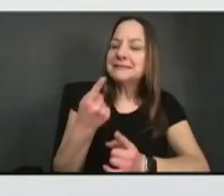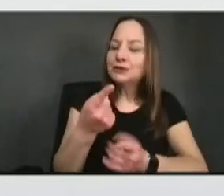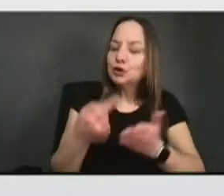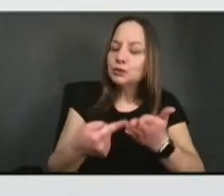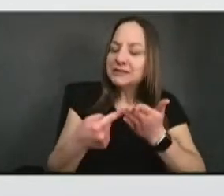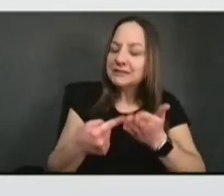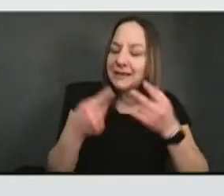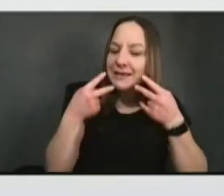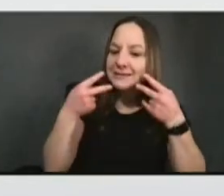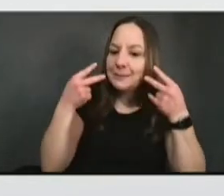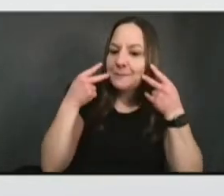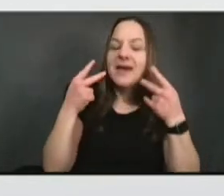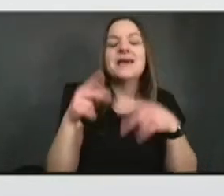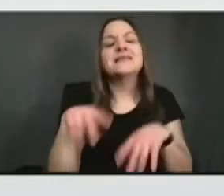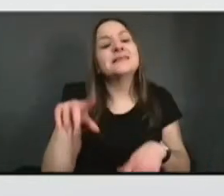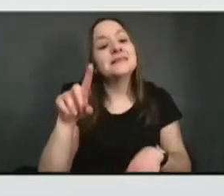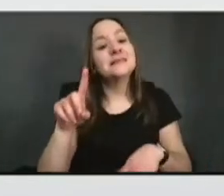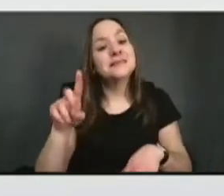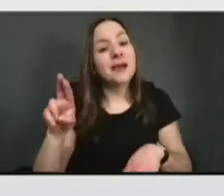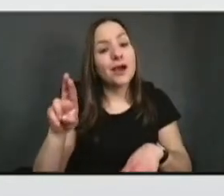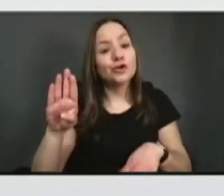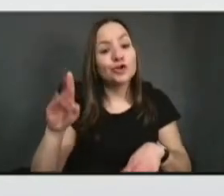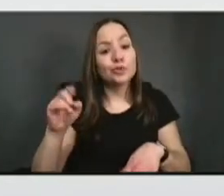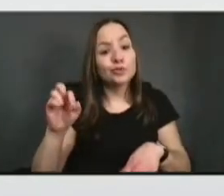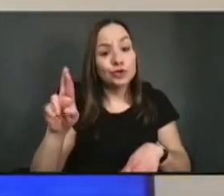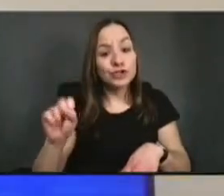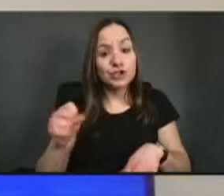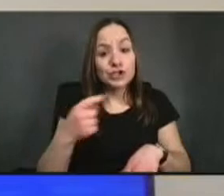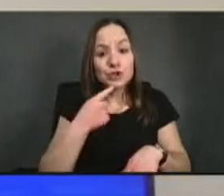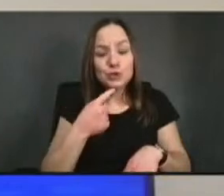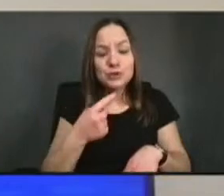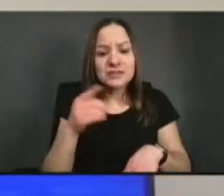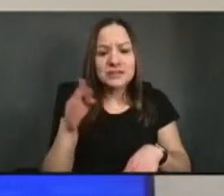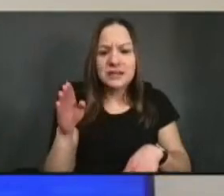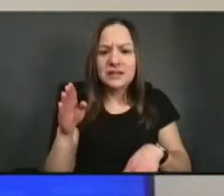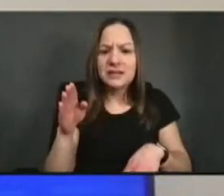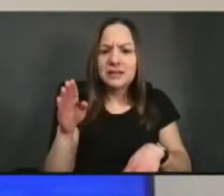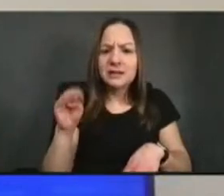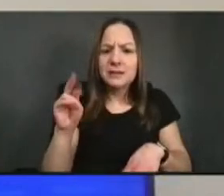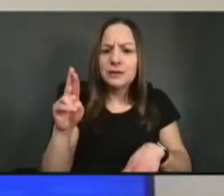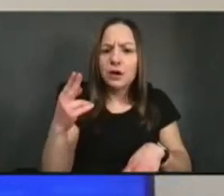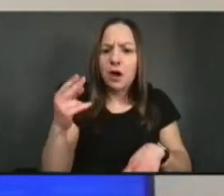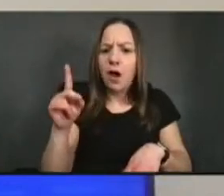vaccination part, which I mentioned since you talked about masks, Dr Bridges. Didn't you